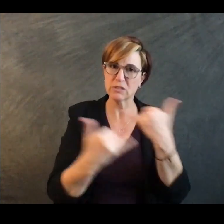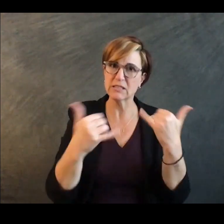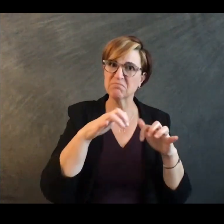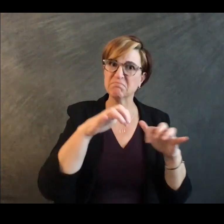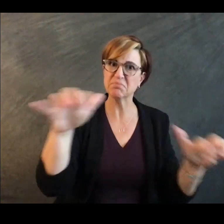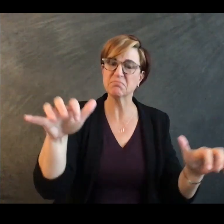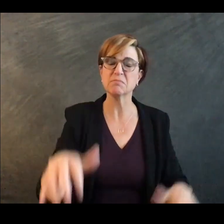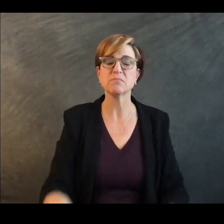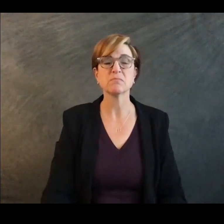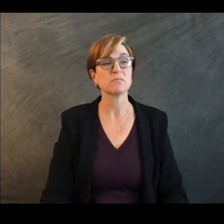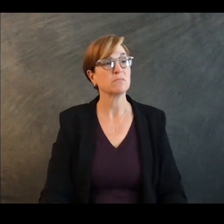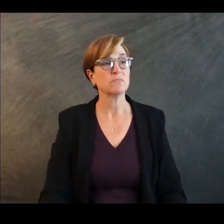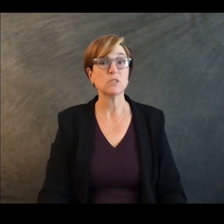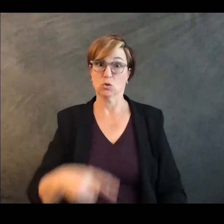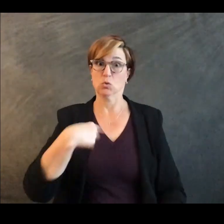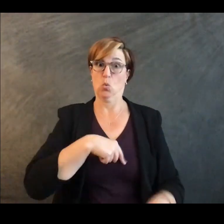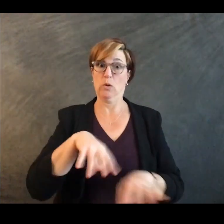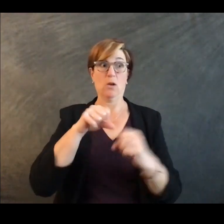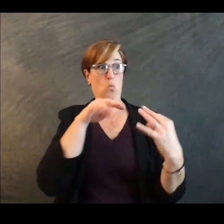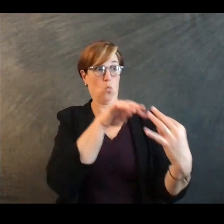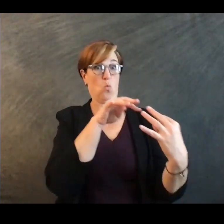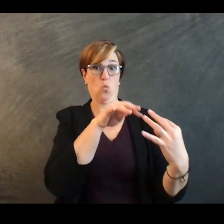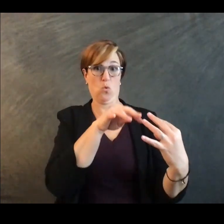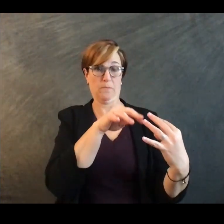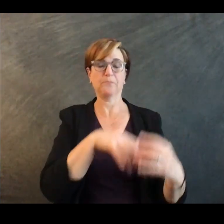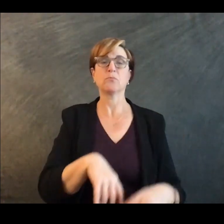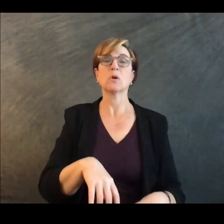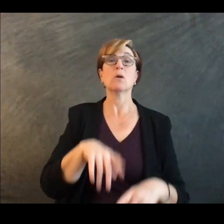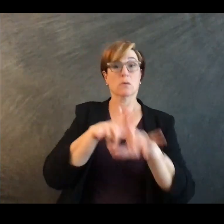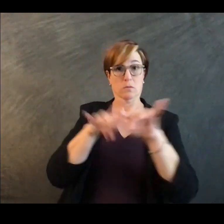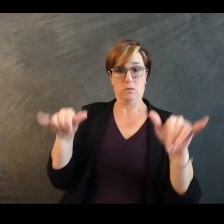we're also speeding economic relief to our people it's incredible we just had a